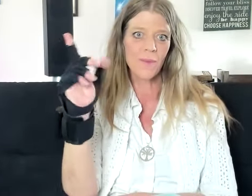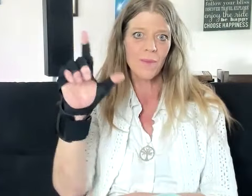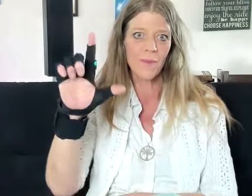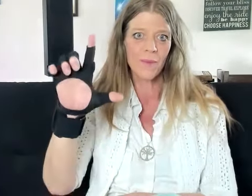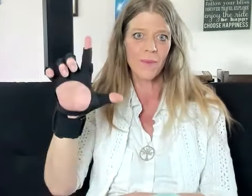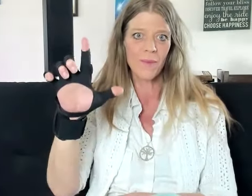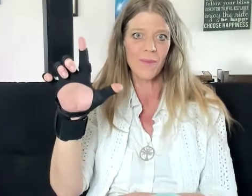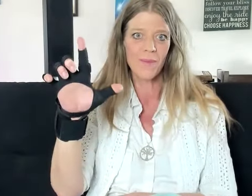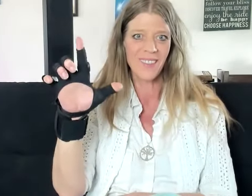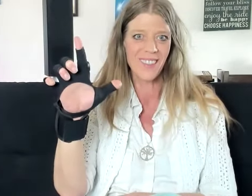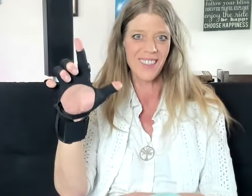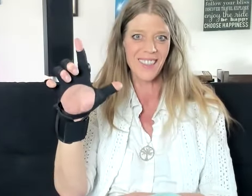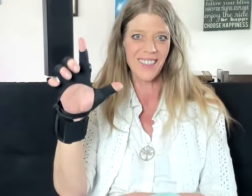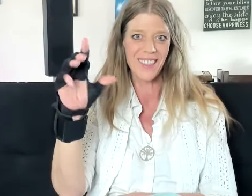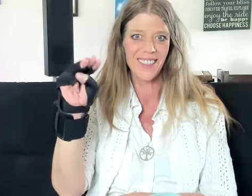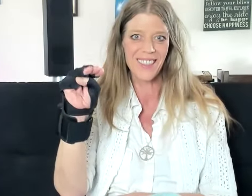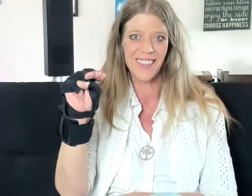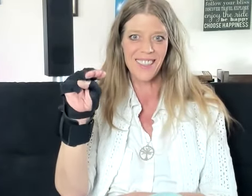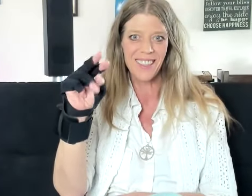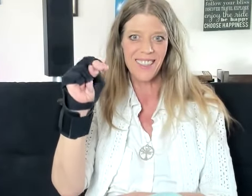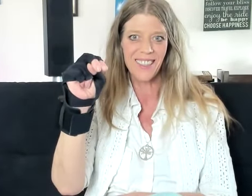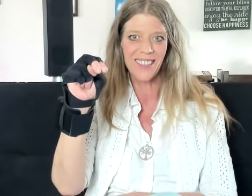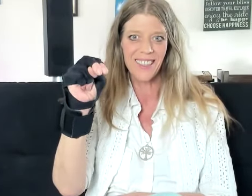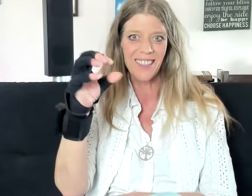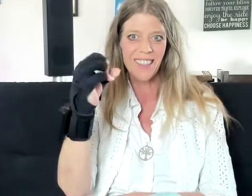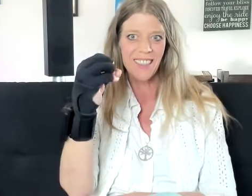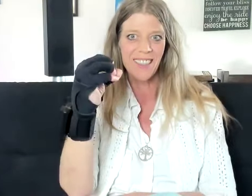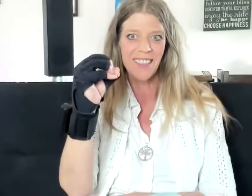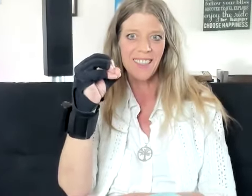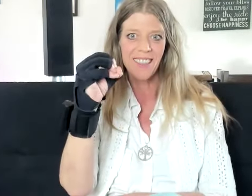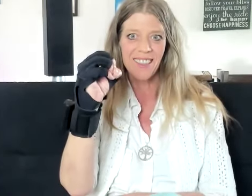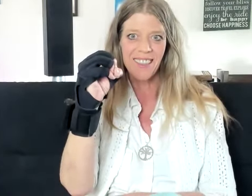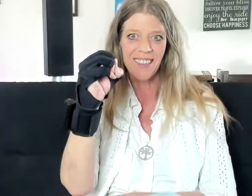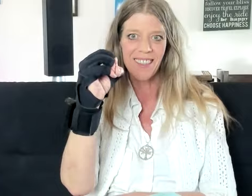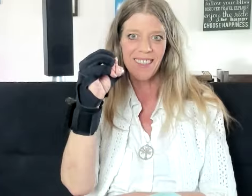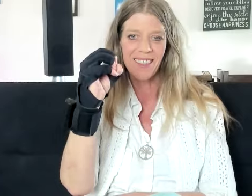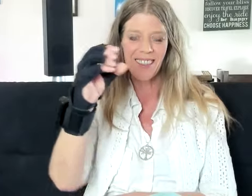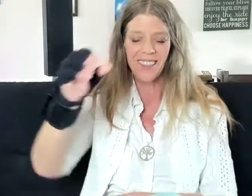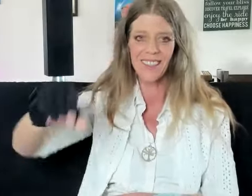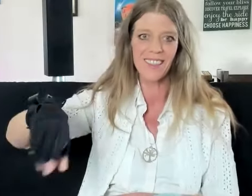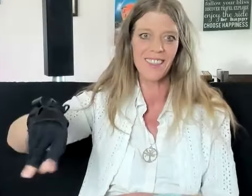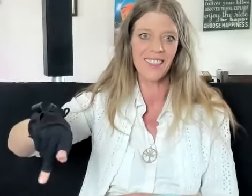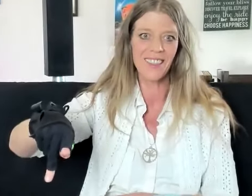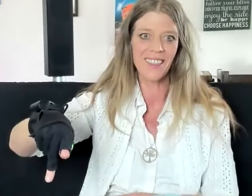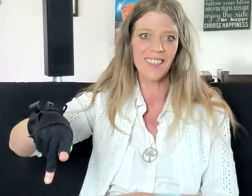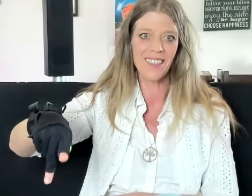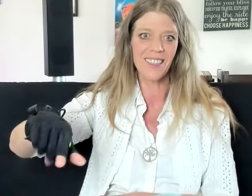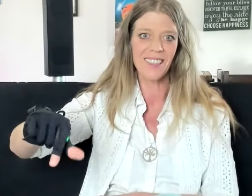K L M N O P